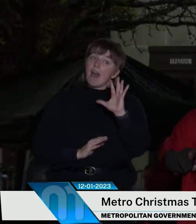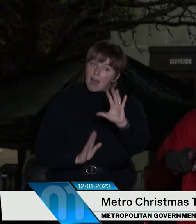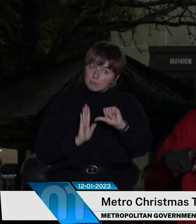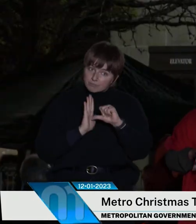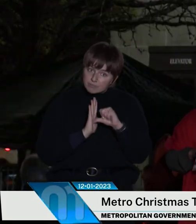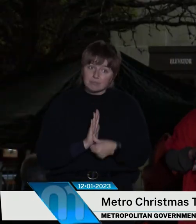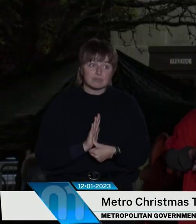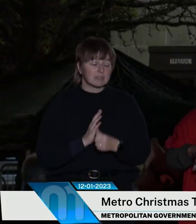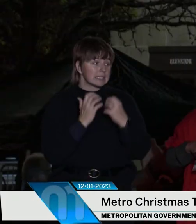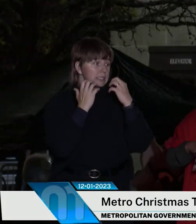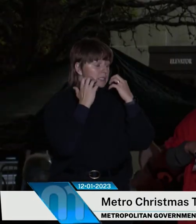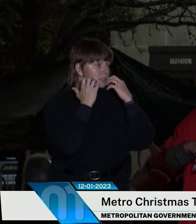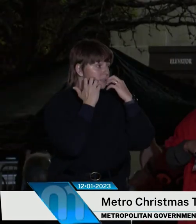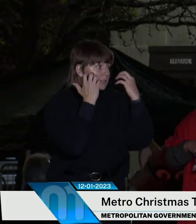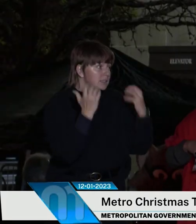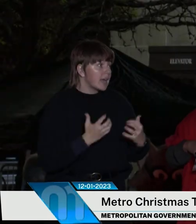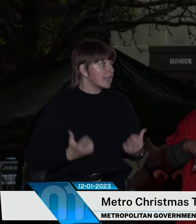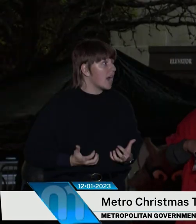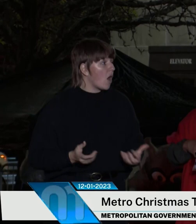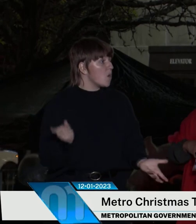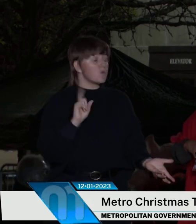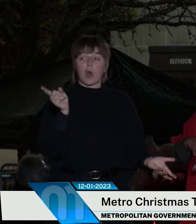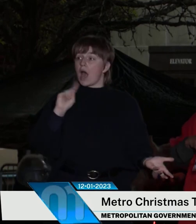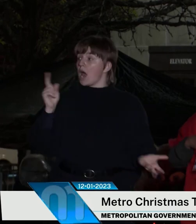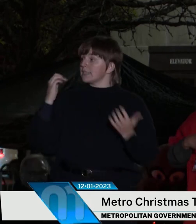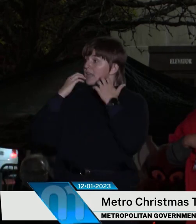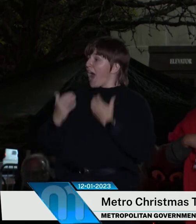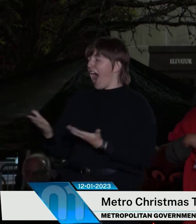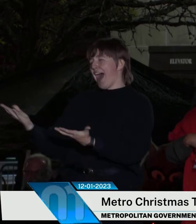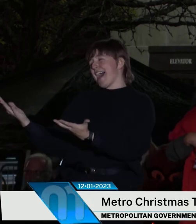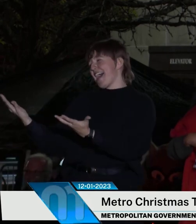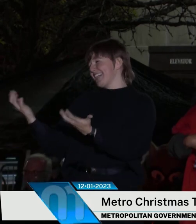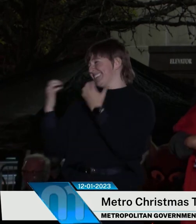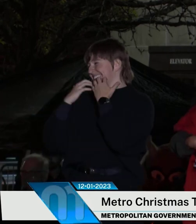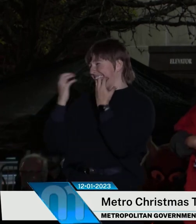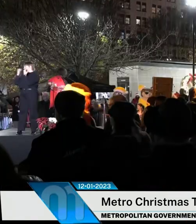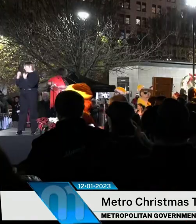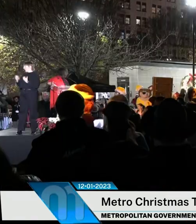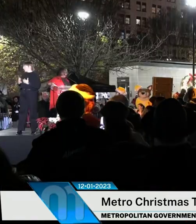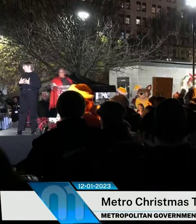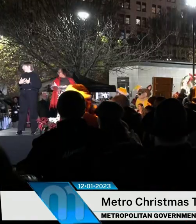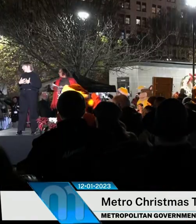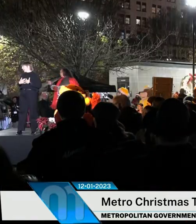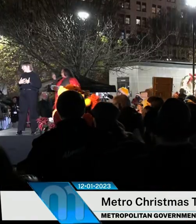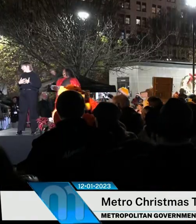AND WE CAN'T FORGET SANTA.